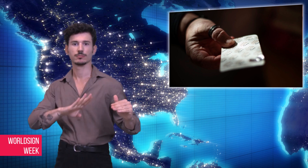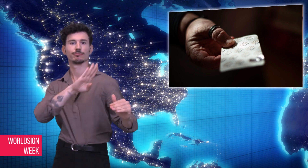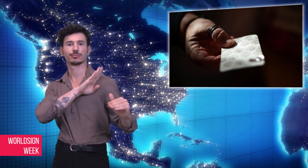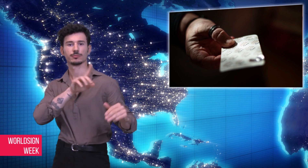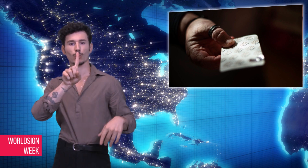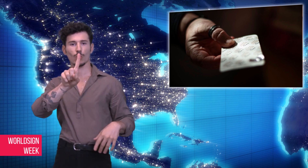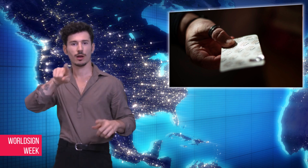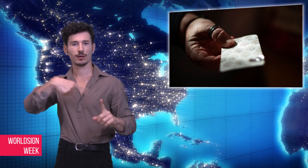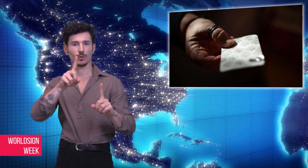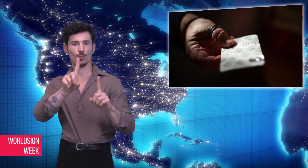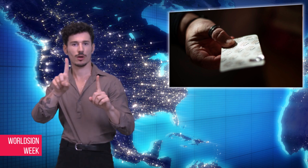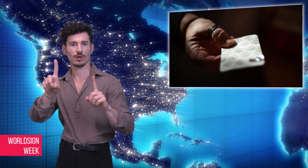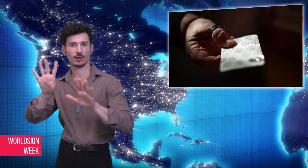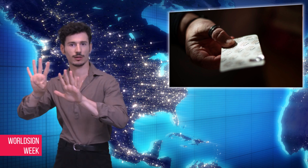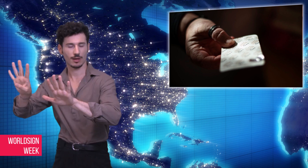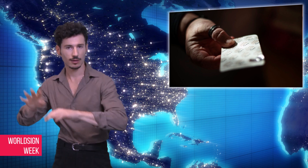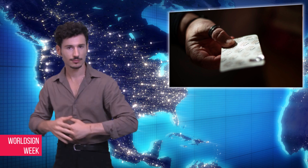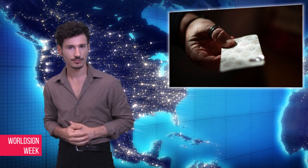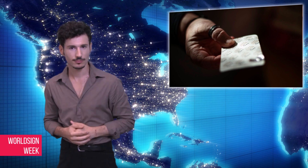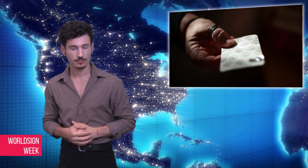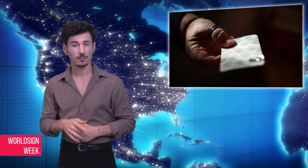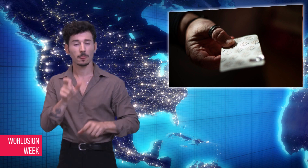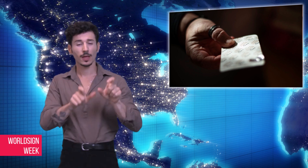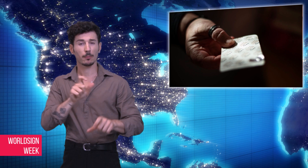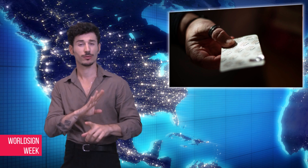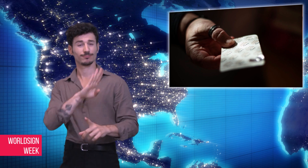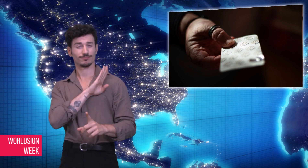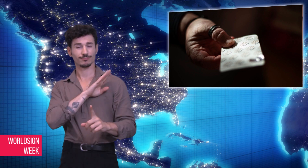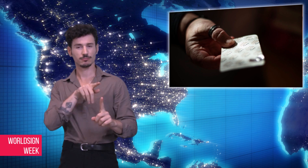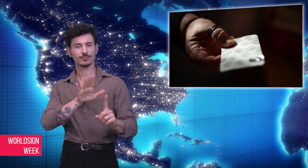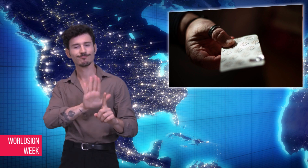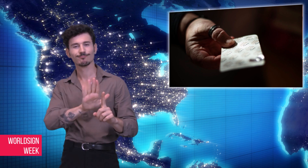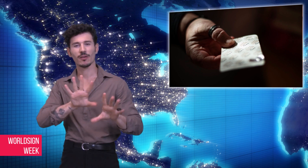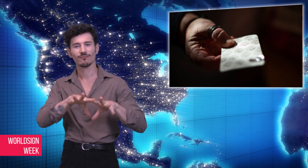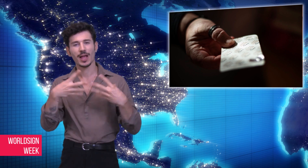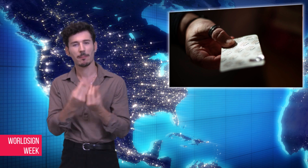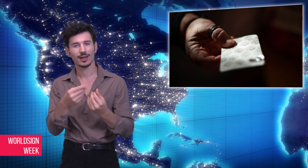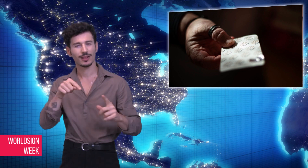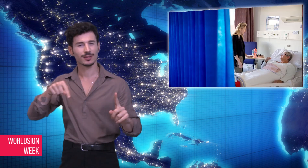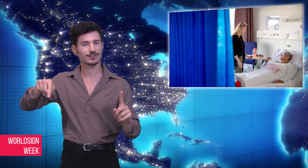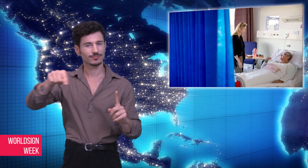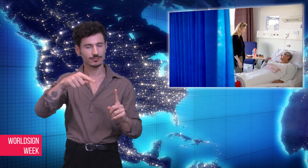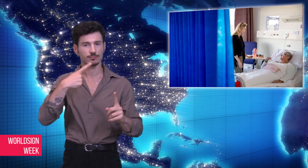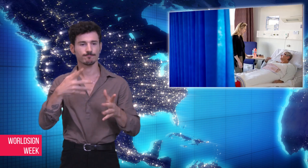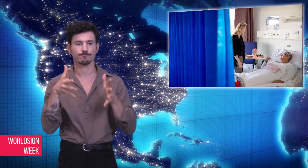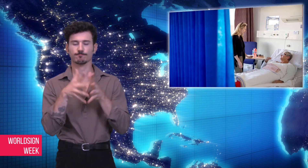Families of victims blame the system that fails to